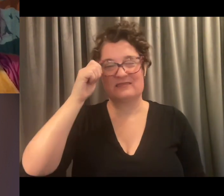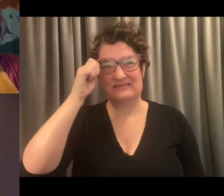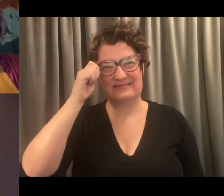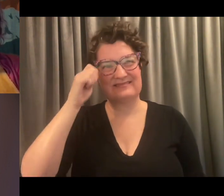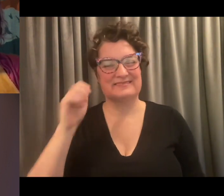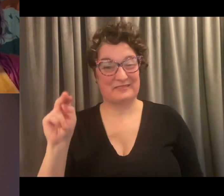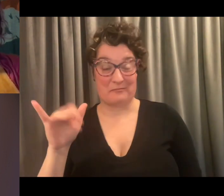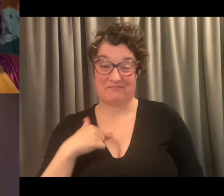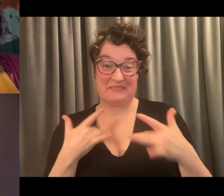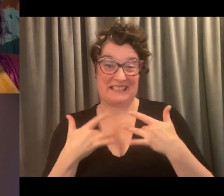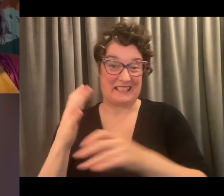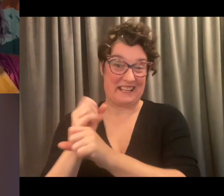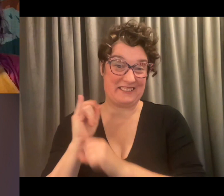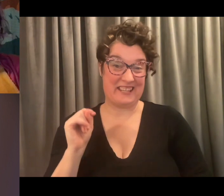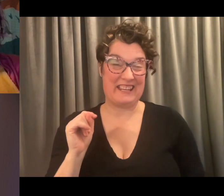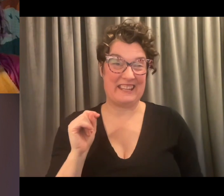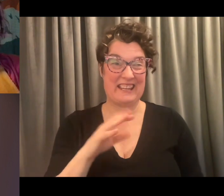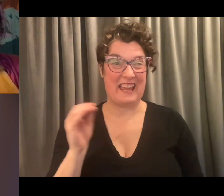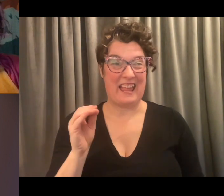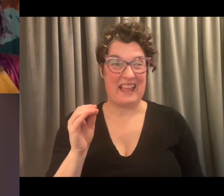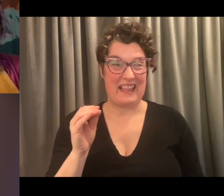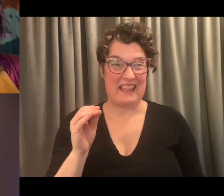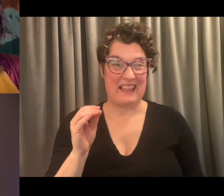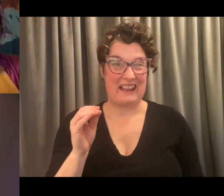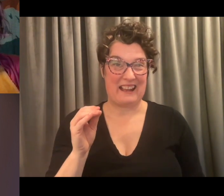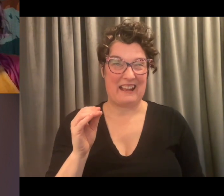Rebekah: Yeah. Nomy: And I love that I went through a long period of my life